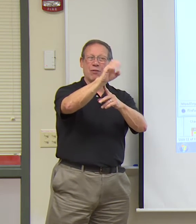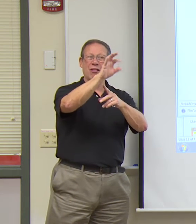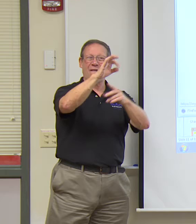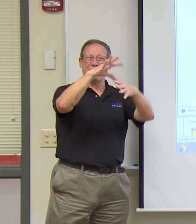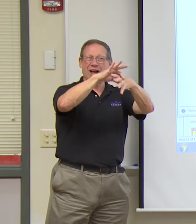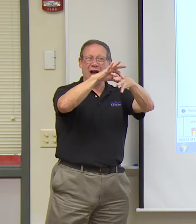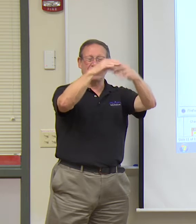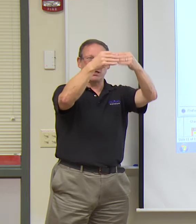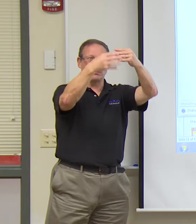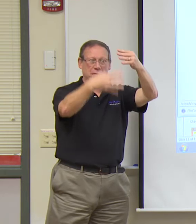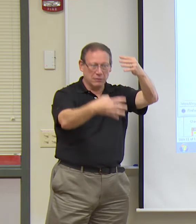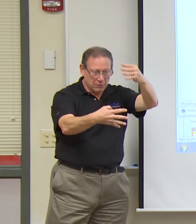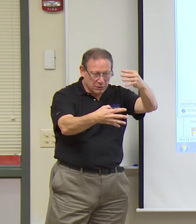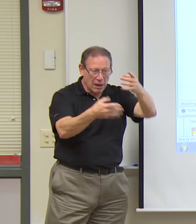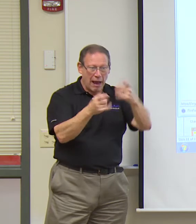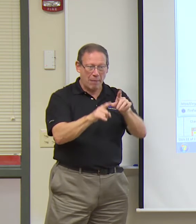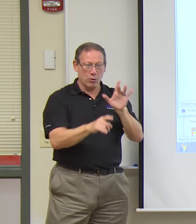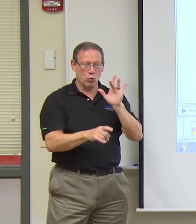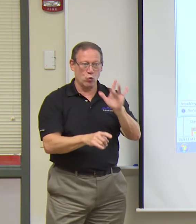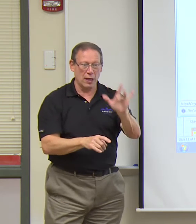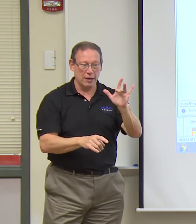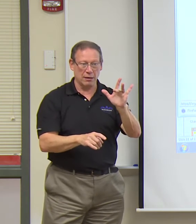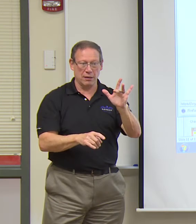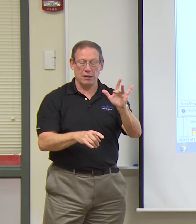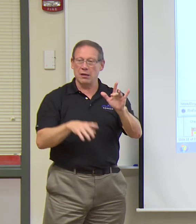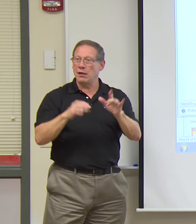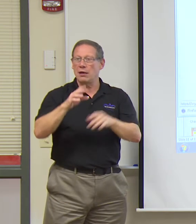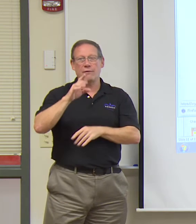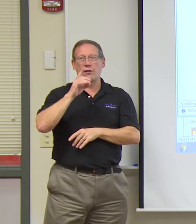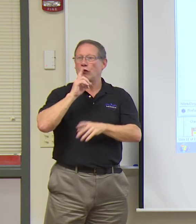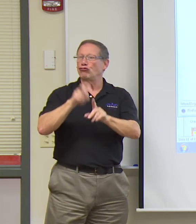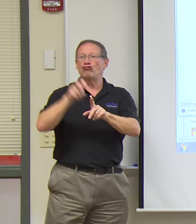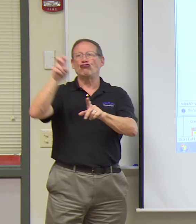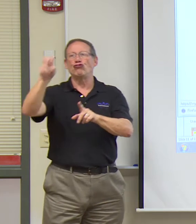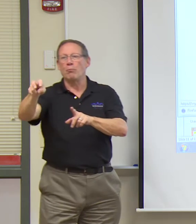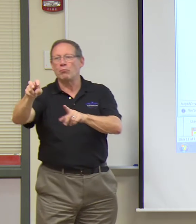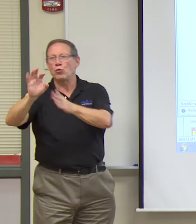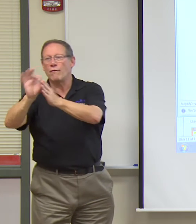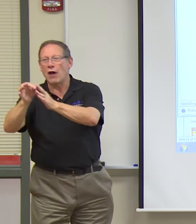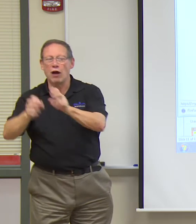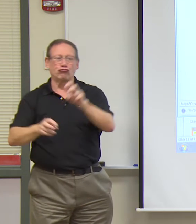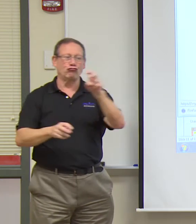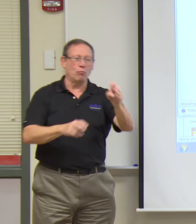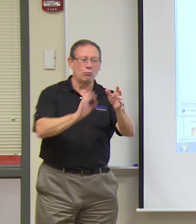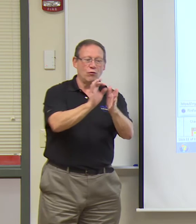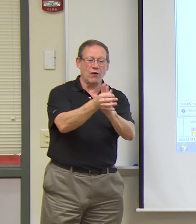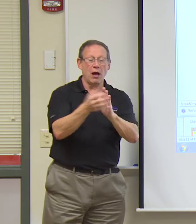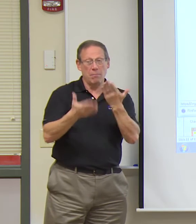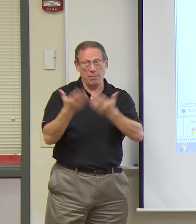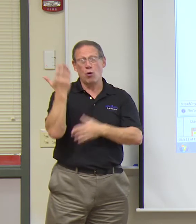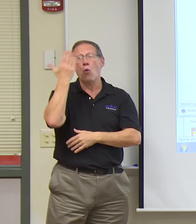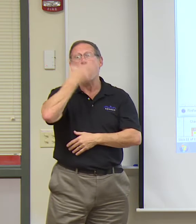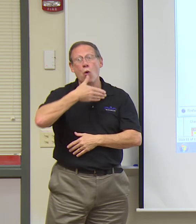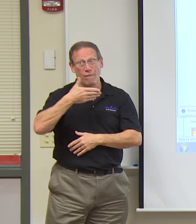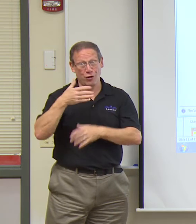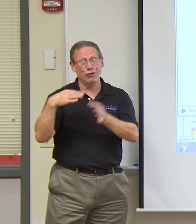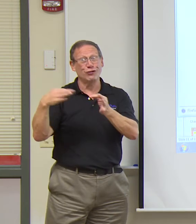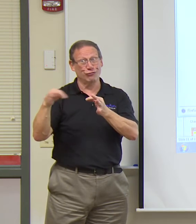you know, click on that, but if they're going straight to different files, they may miss that, so, it's just something to be aware of.